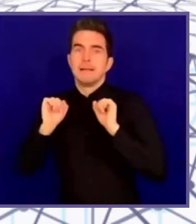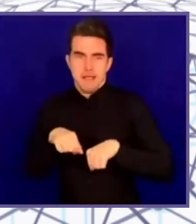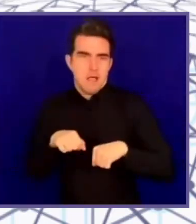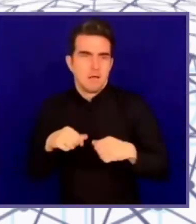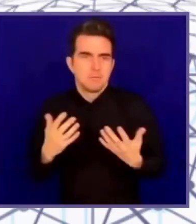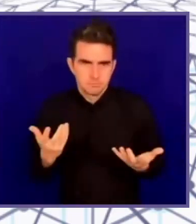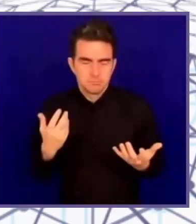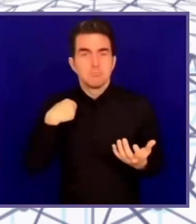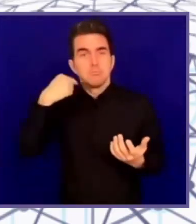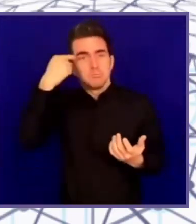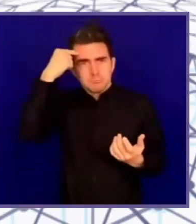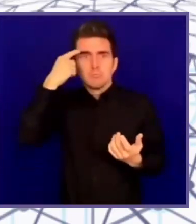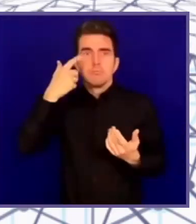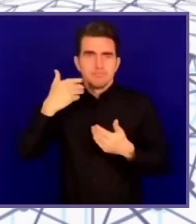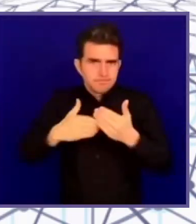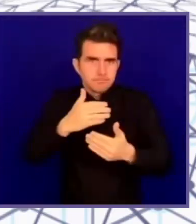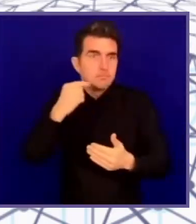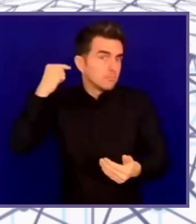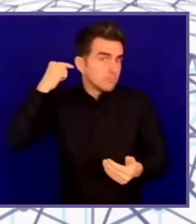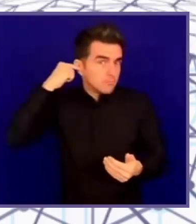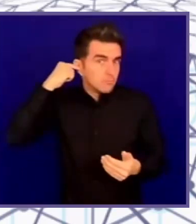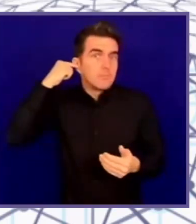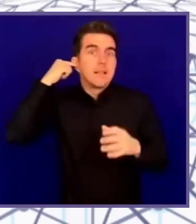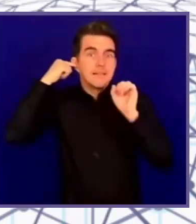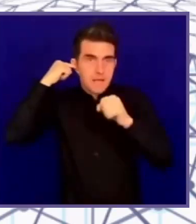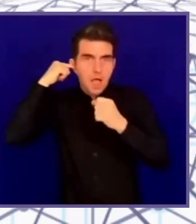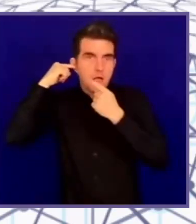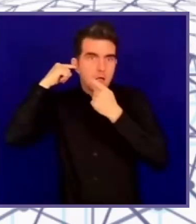right, your right it moves in. And when you look up and down, you get a different ear movement.